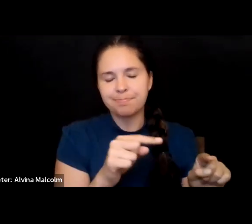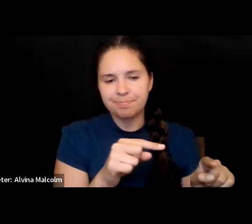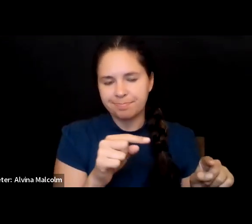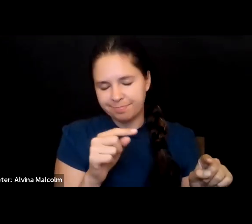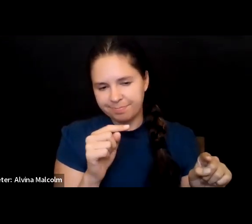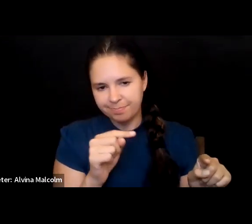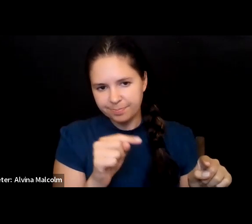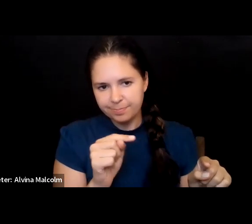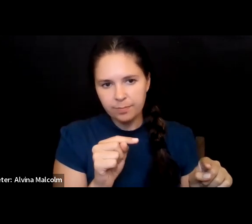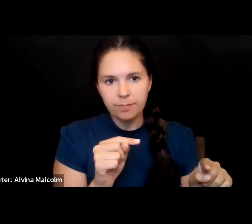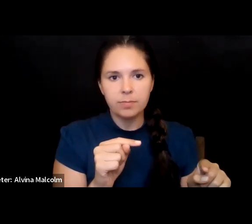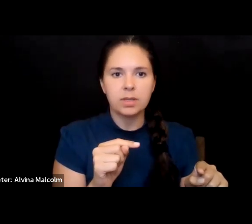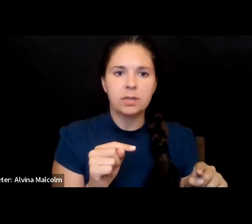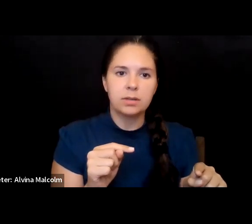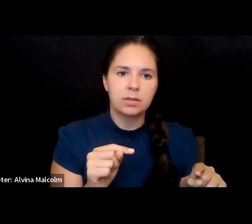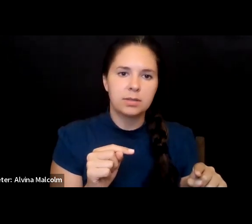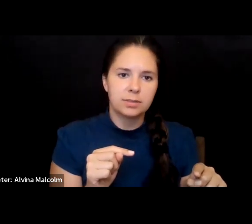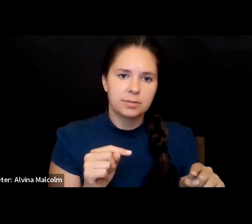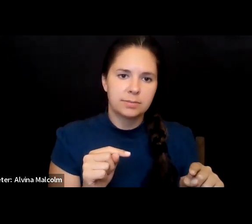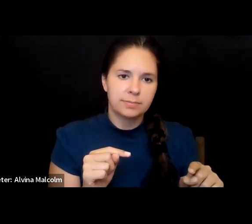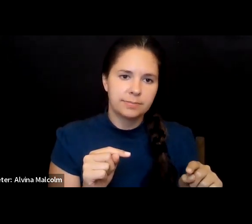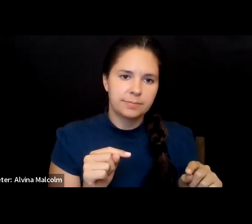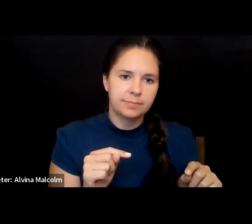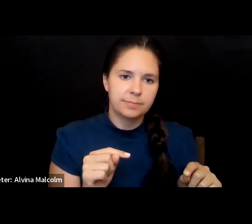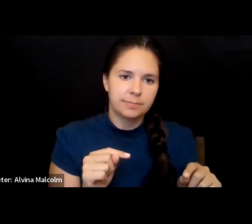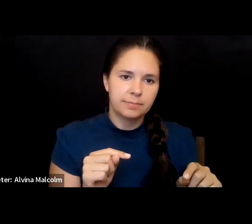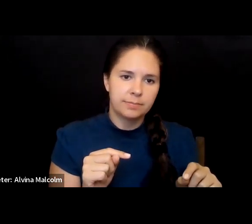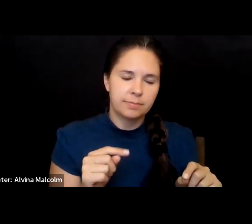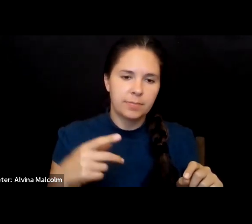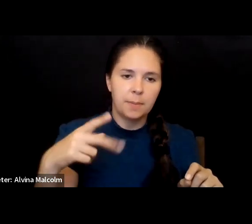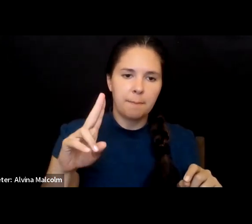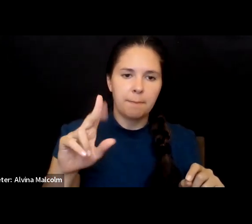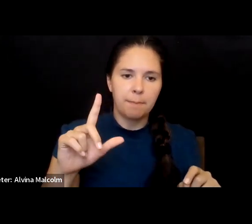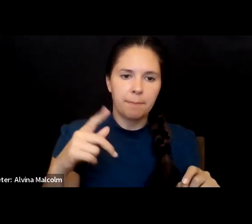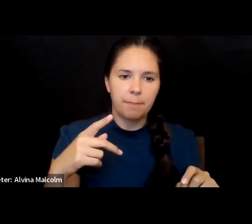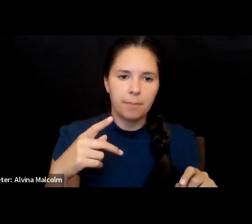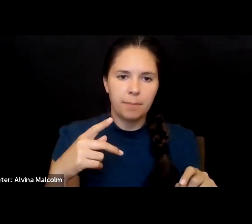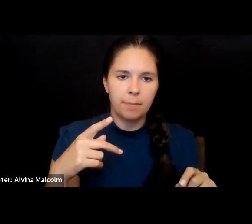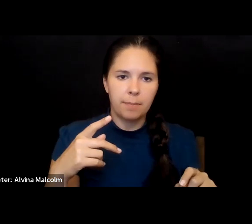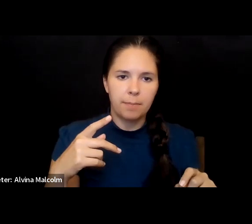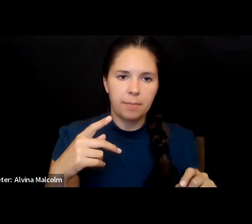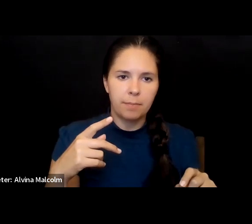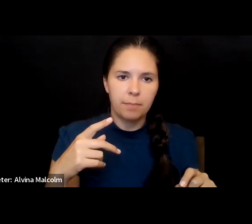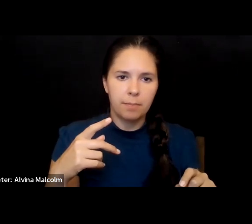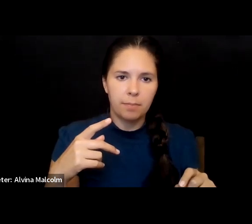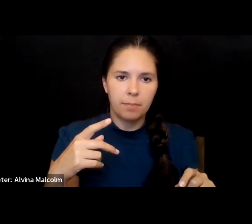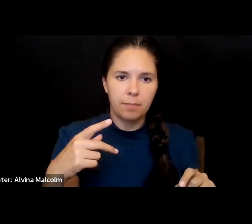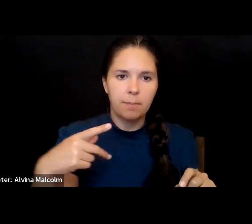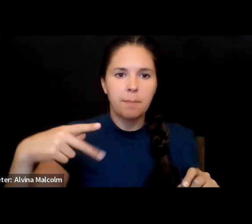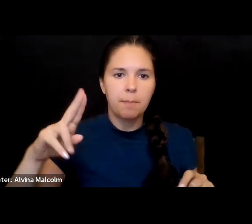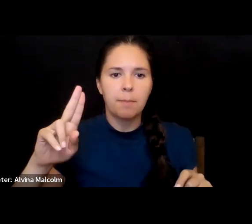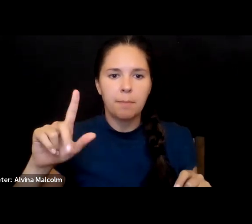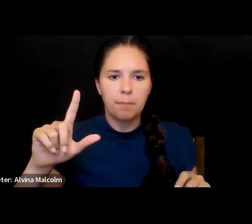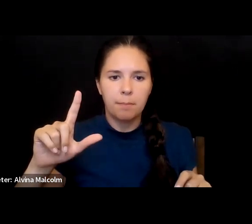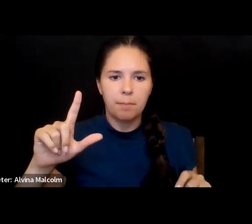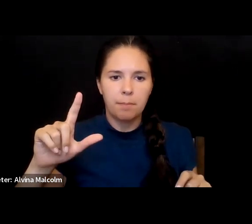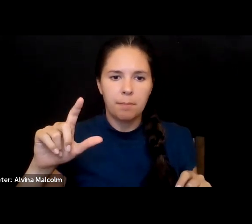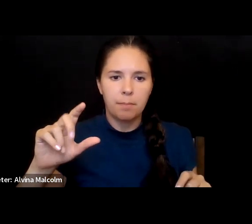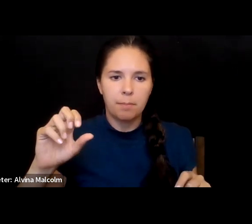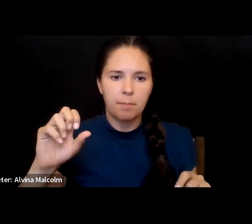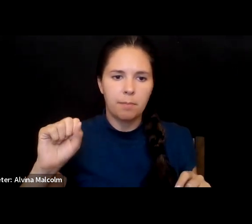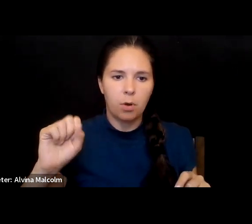there was something that happened. We